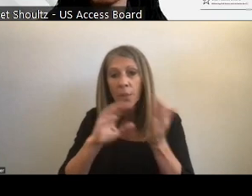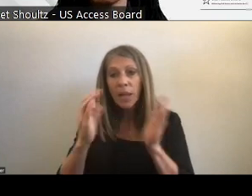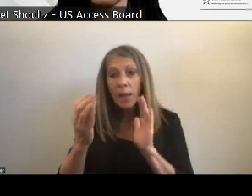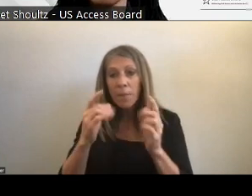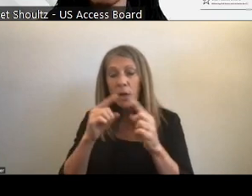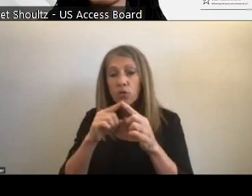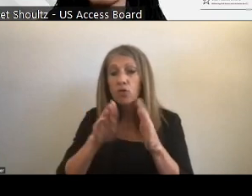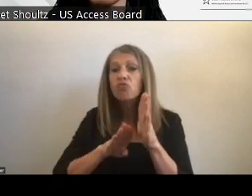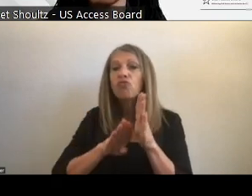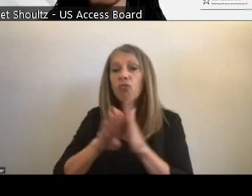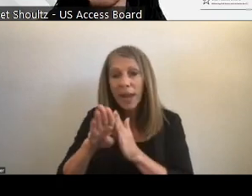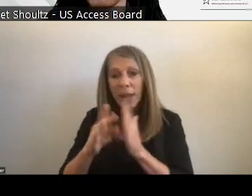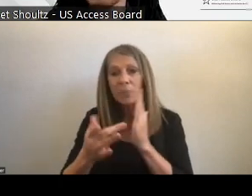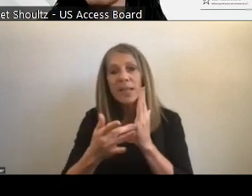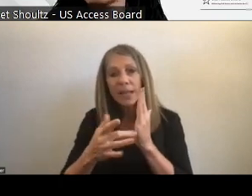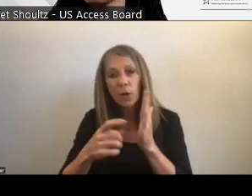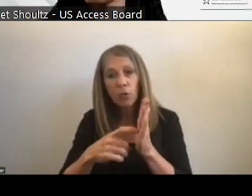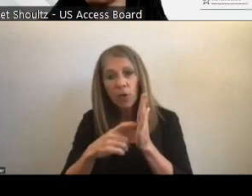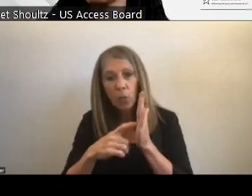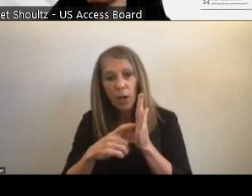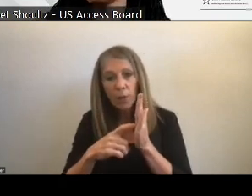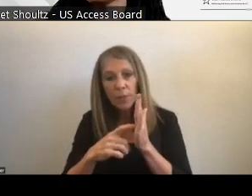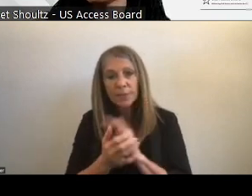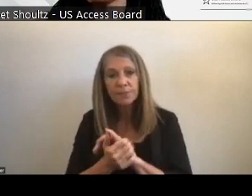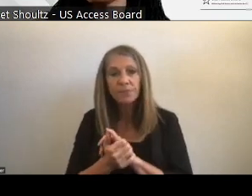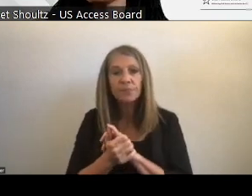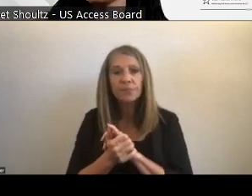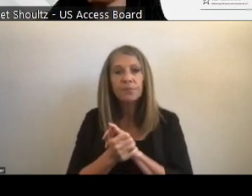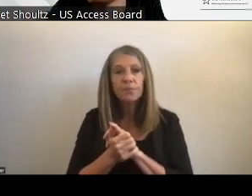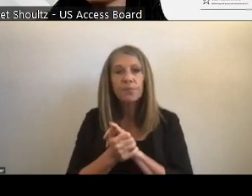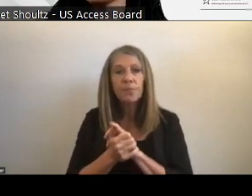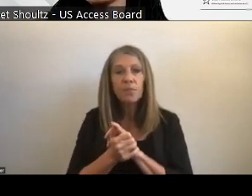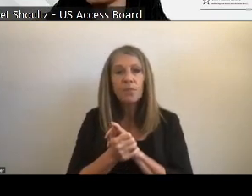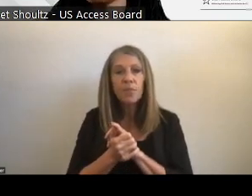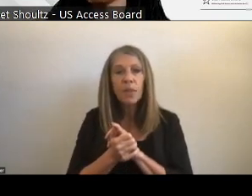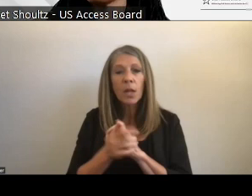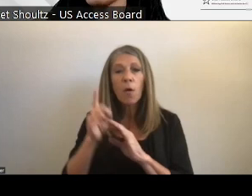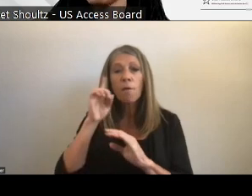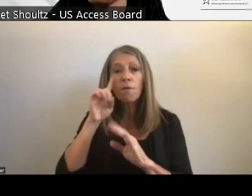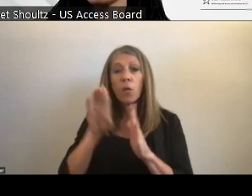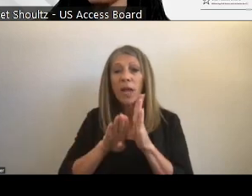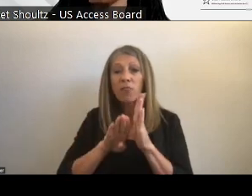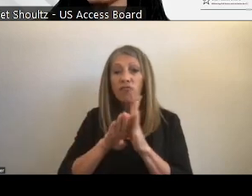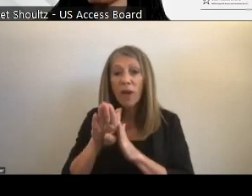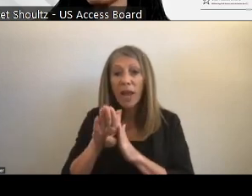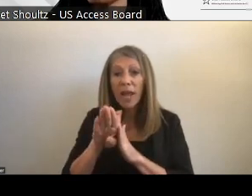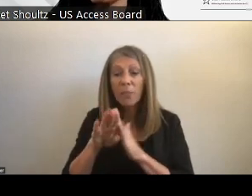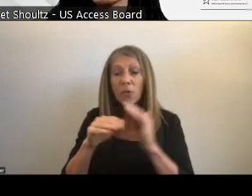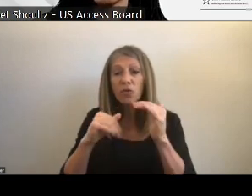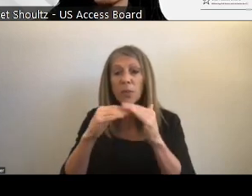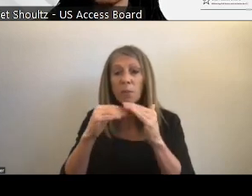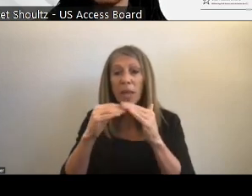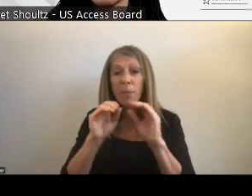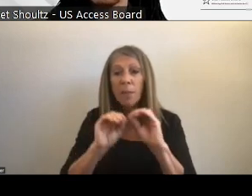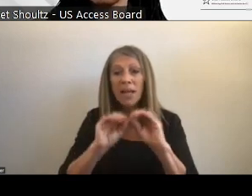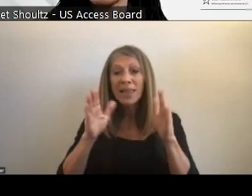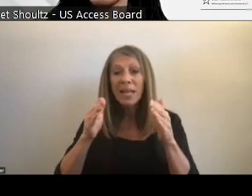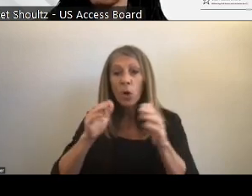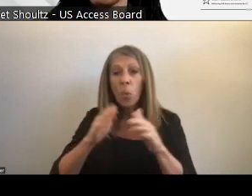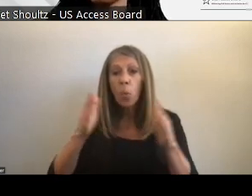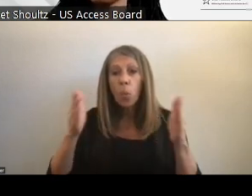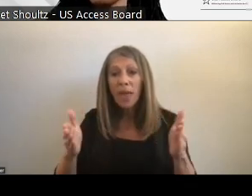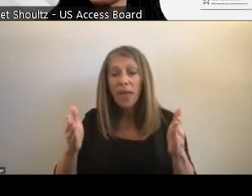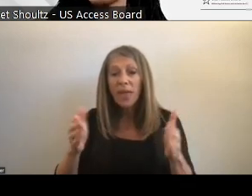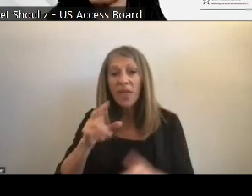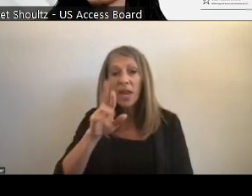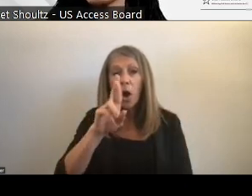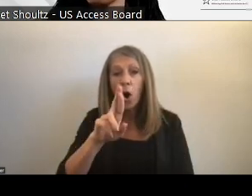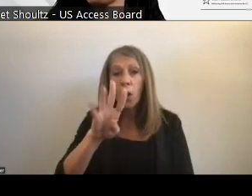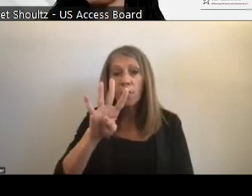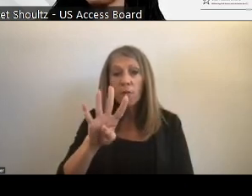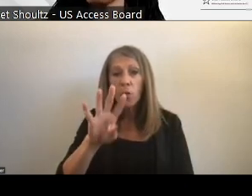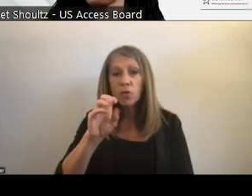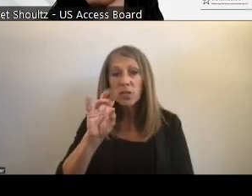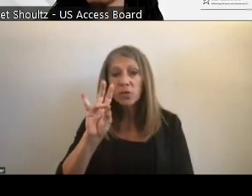ramp technical requirements. So for a ramp, there is a minimum clear width at R407.4.